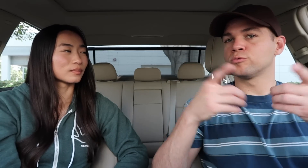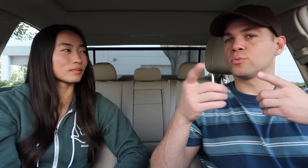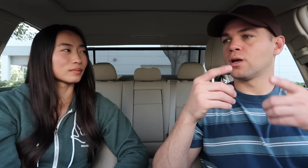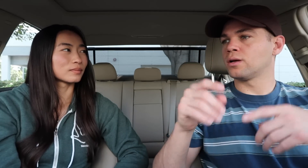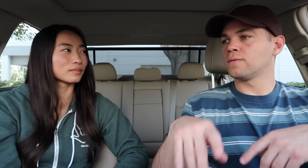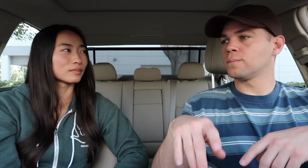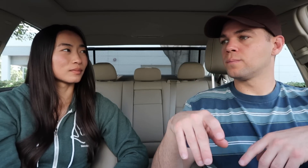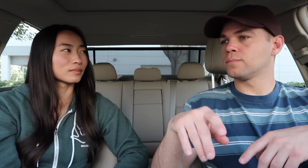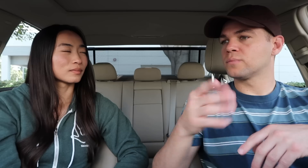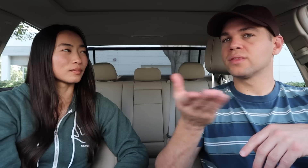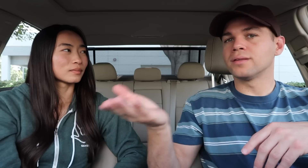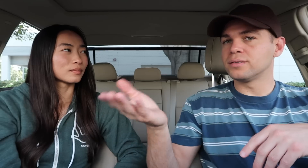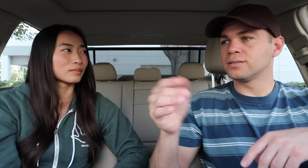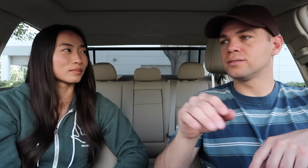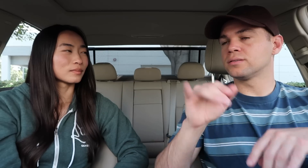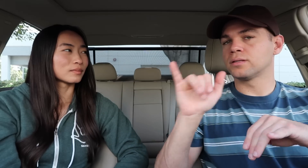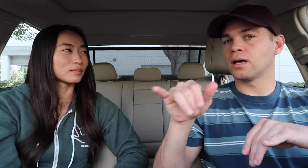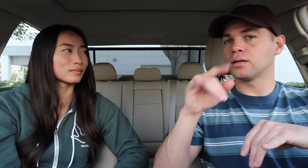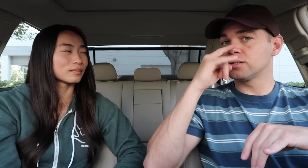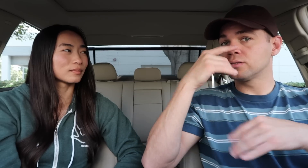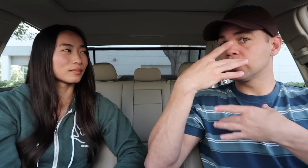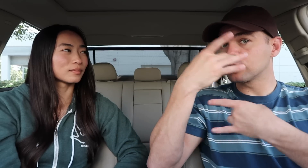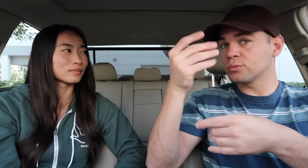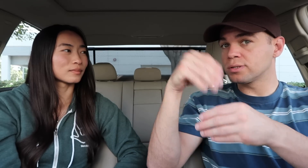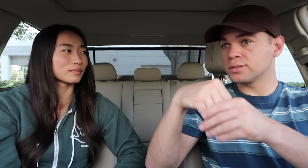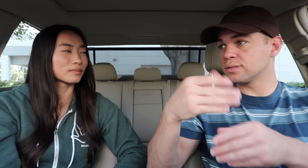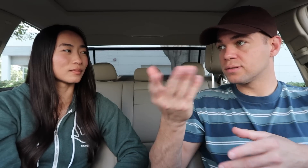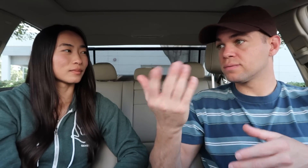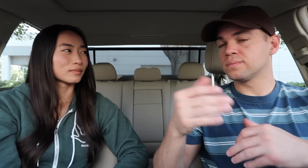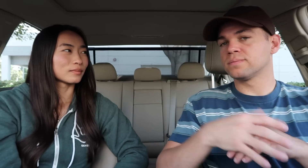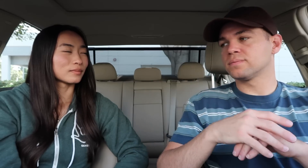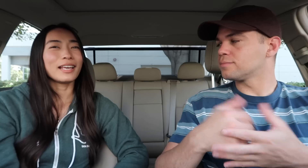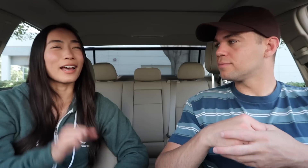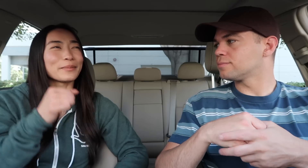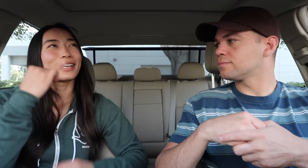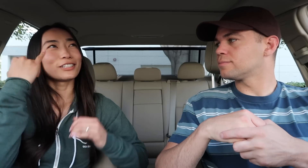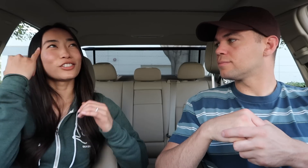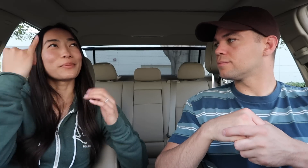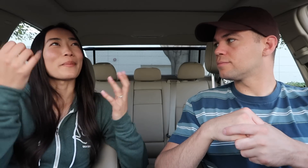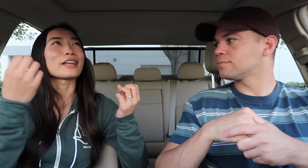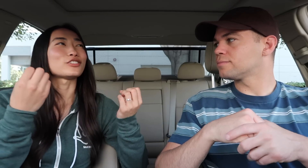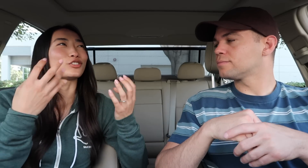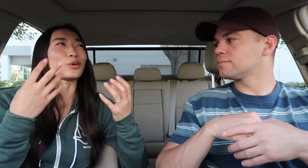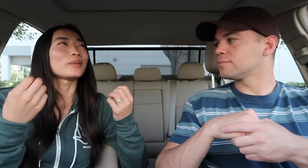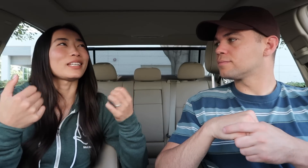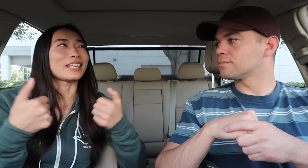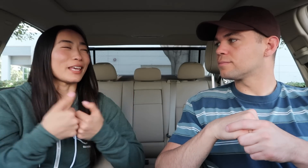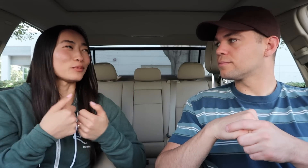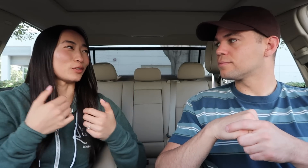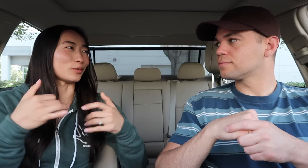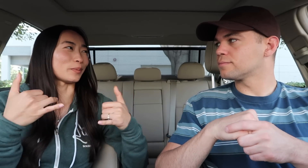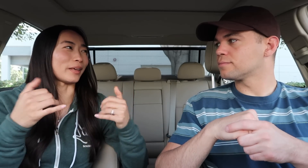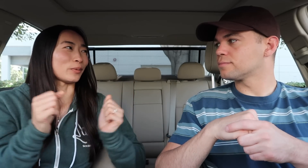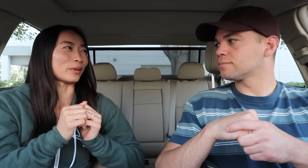describe thing that kids are interested in yeah I mean I can just imagine so many games you could play